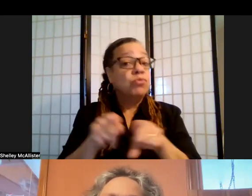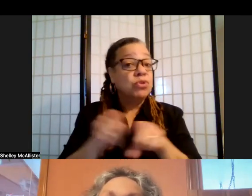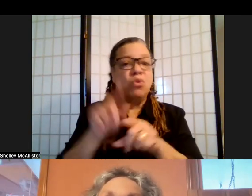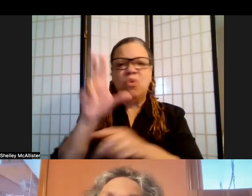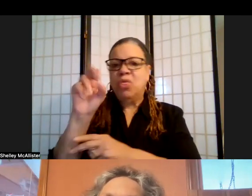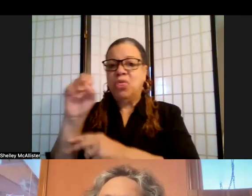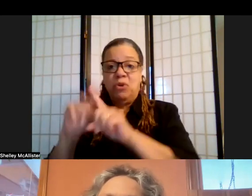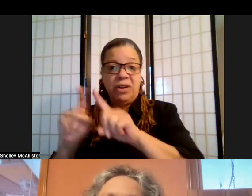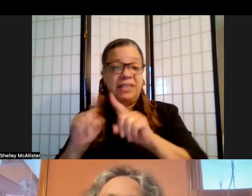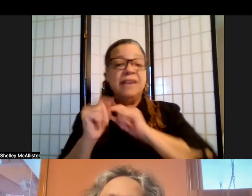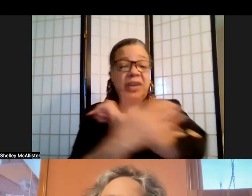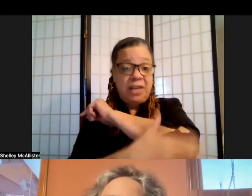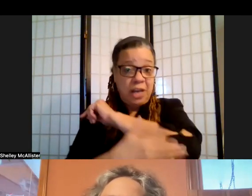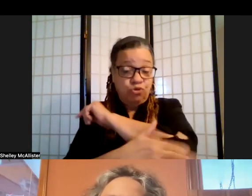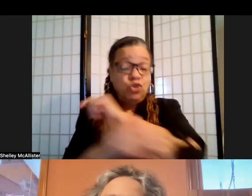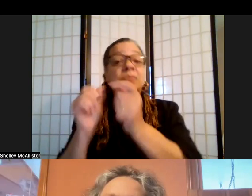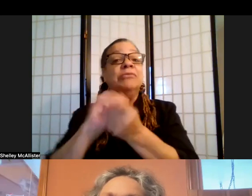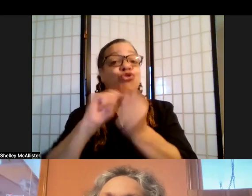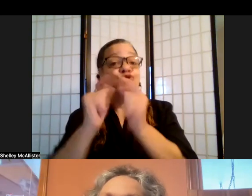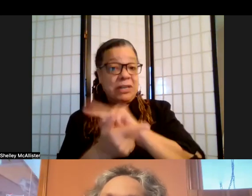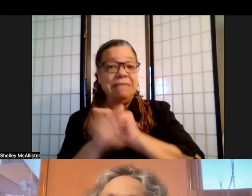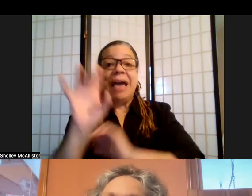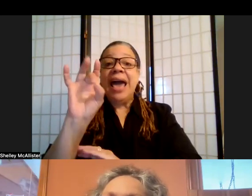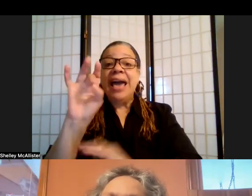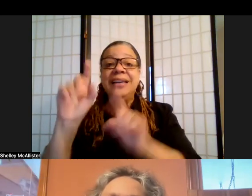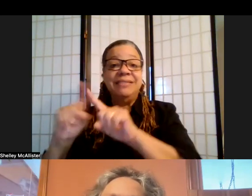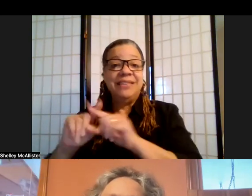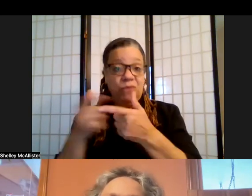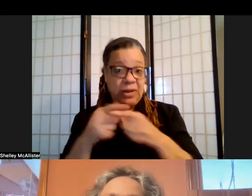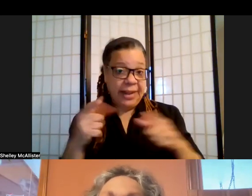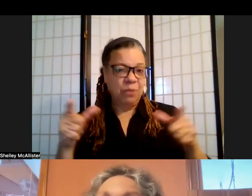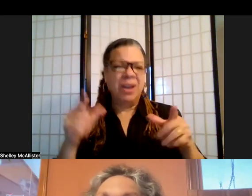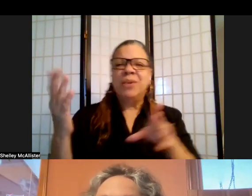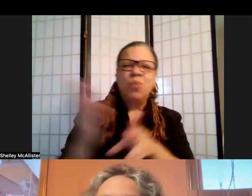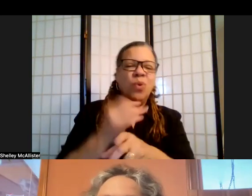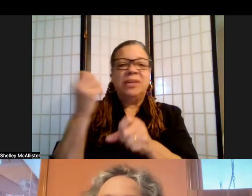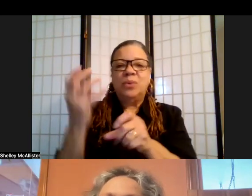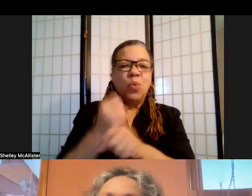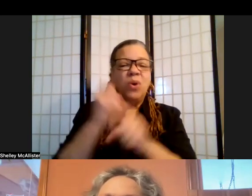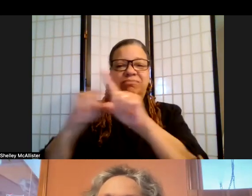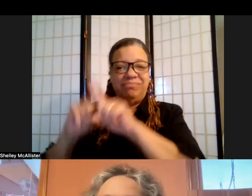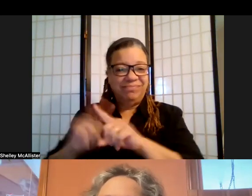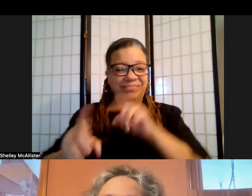and have been translated into eight languages. He's one numerous awards for his teaching and research, most recently